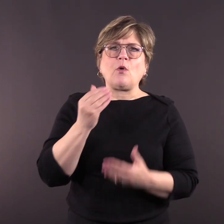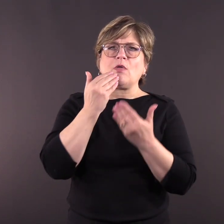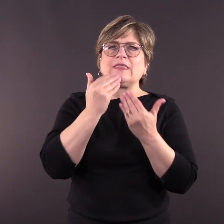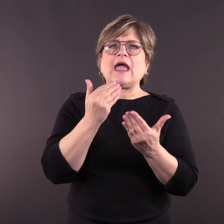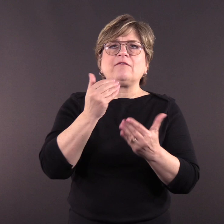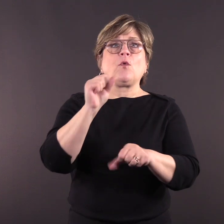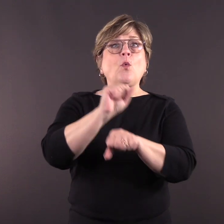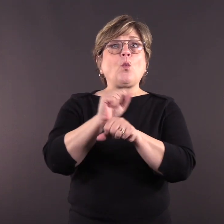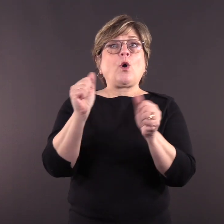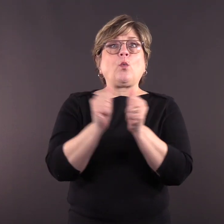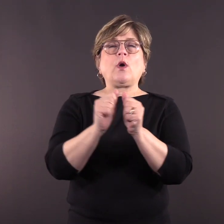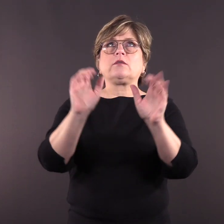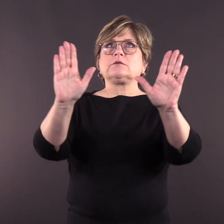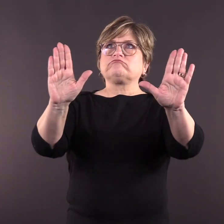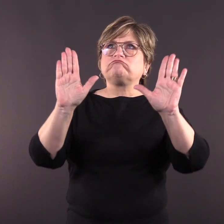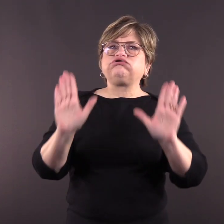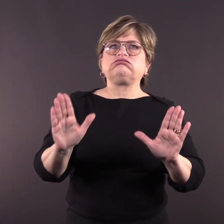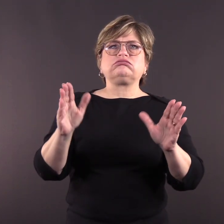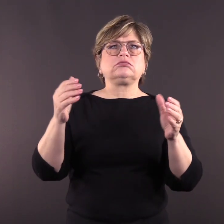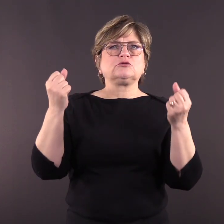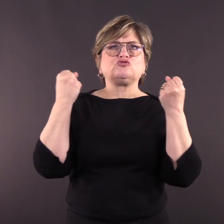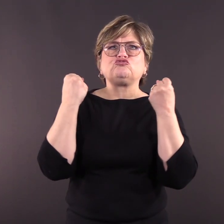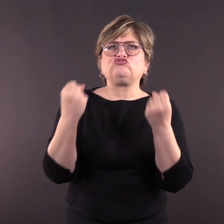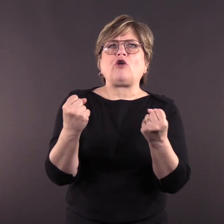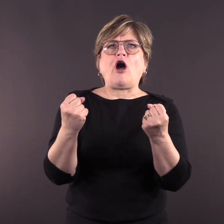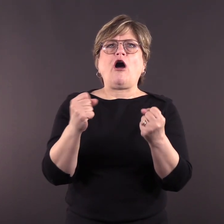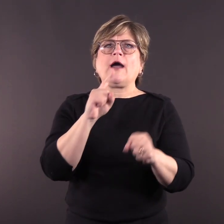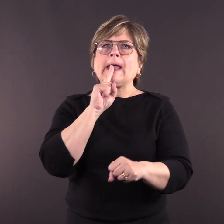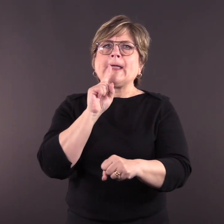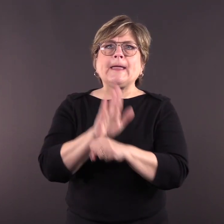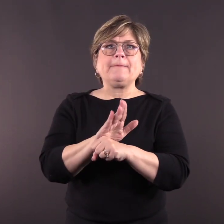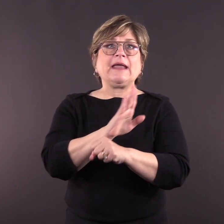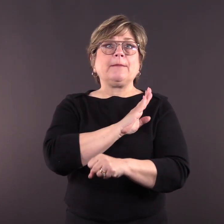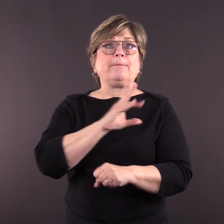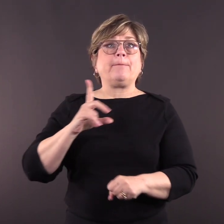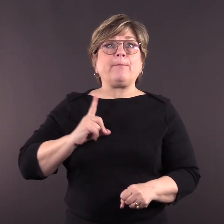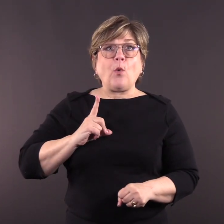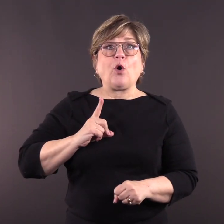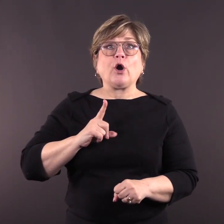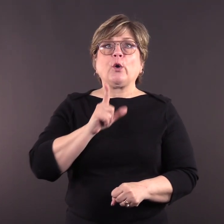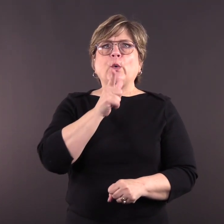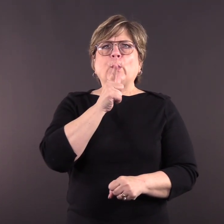I am so thankful to work with such a strong and committed board who are